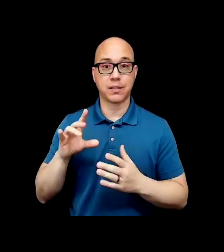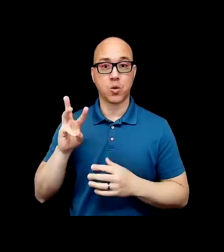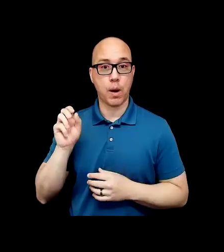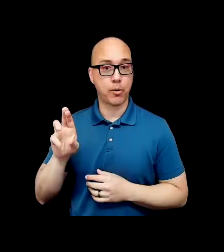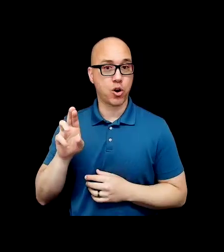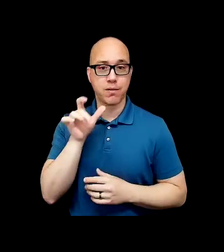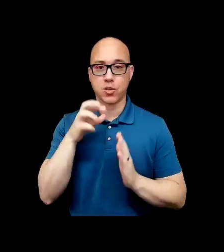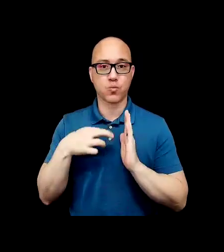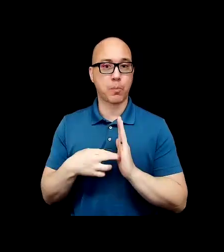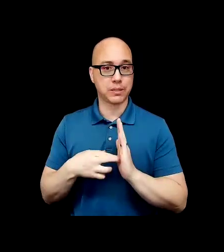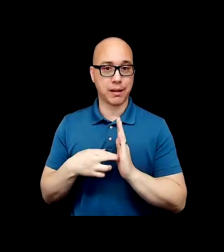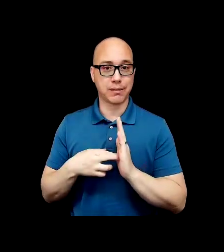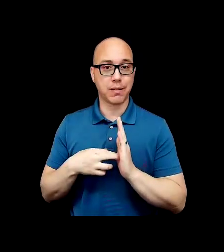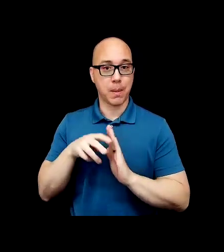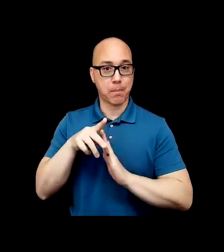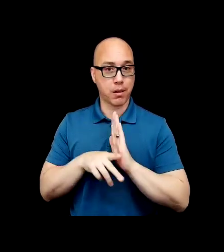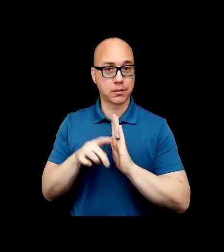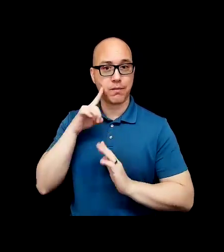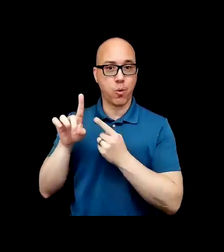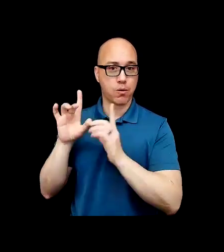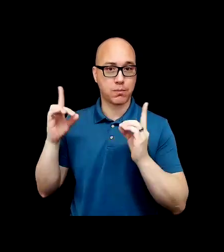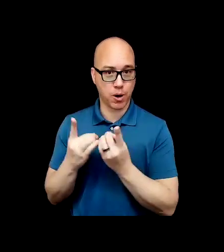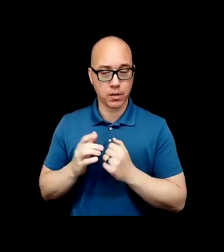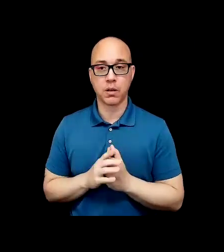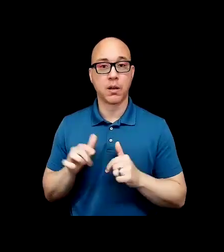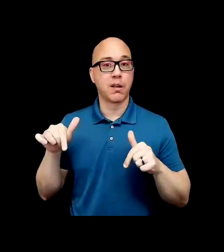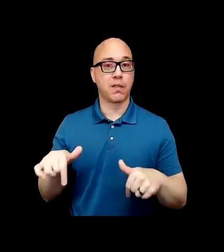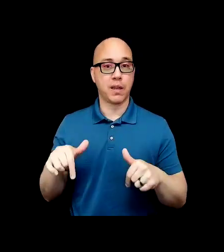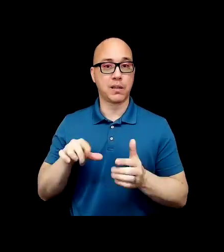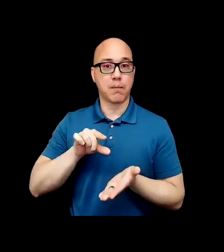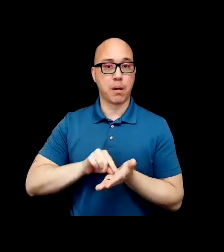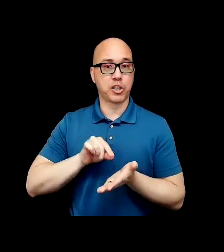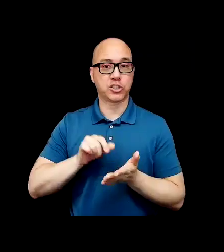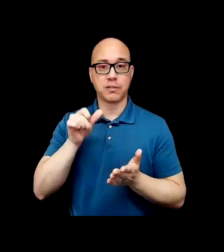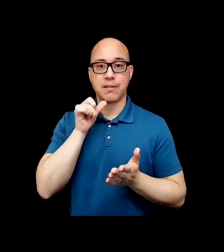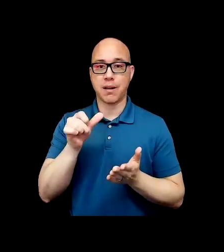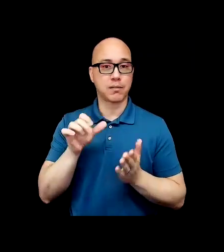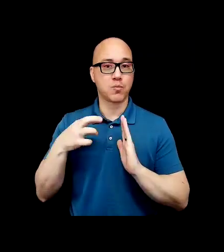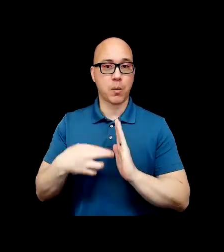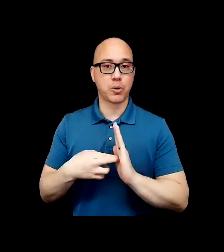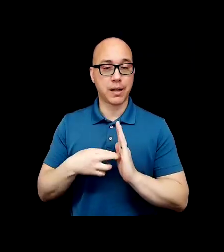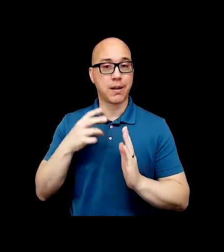the policy of the department. This publication is not intended to represent the views or policy